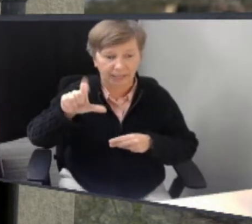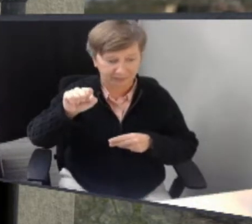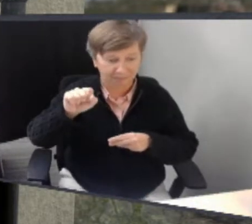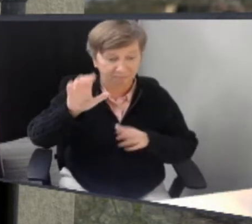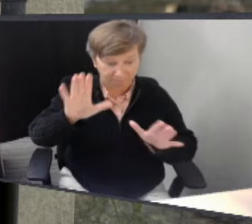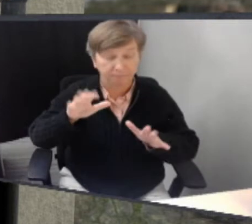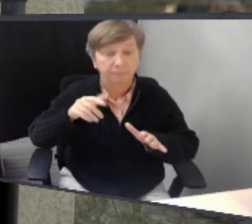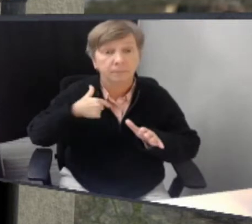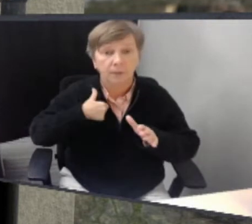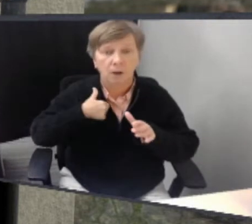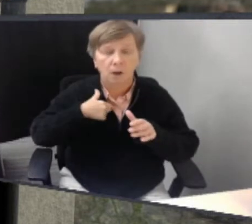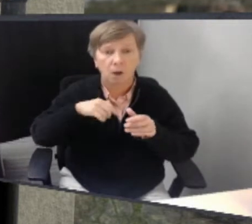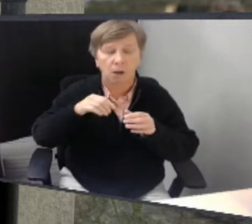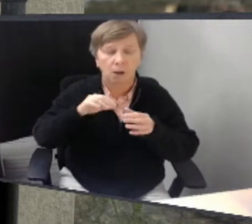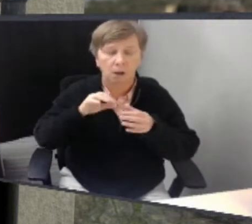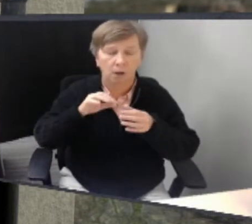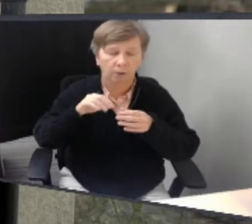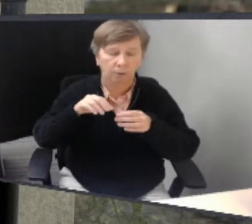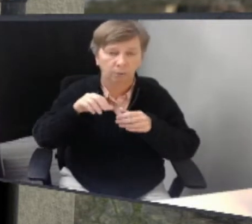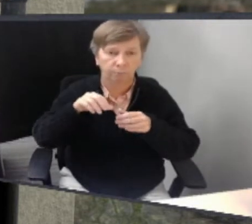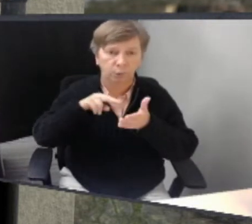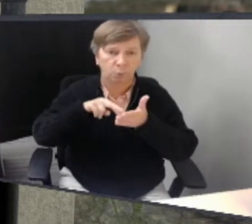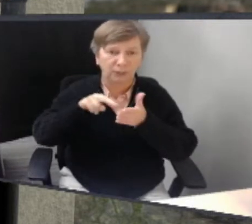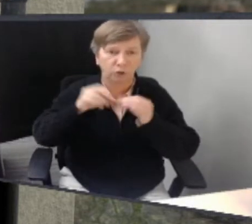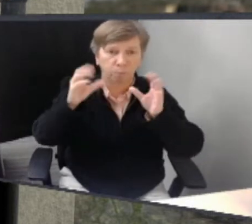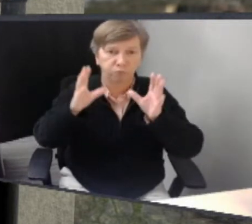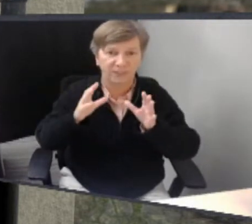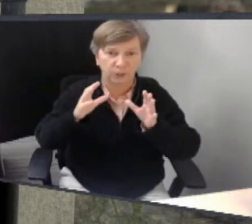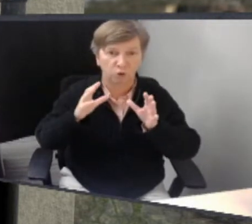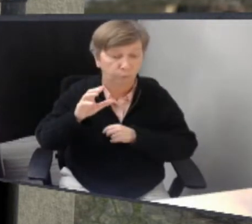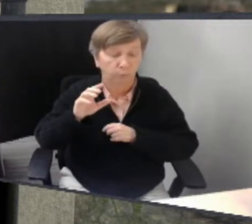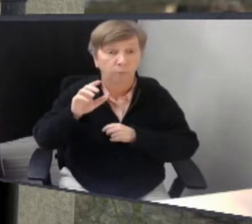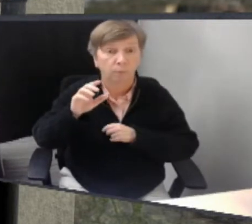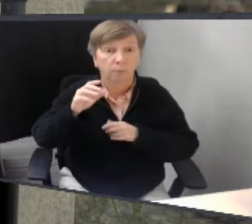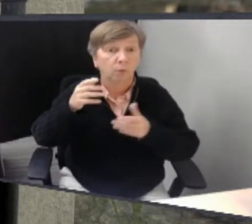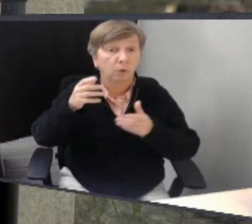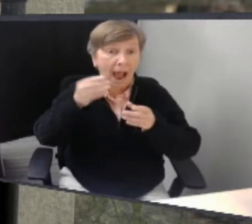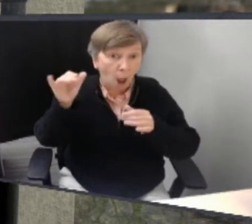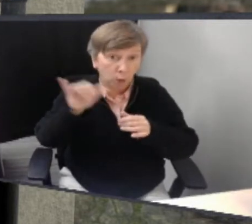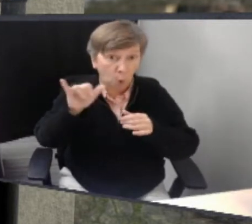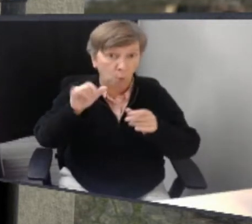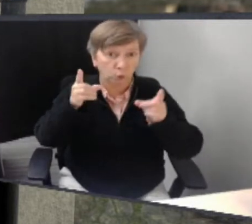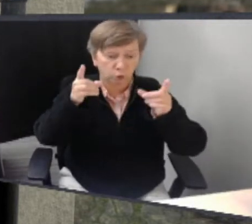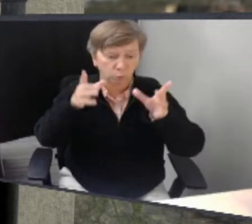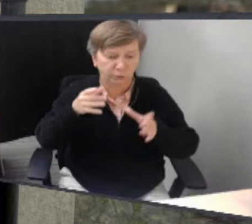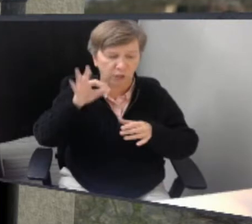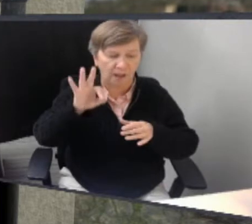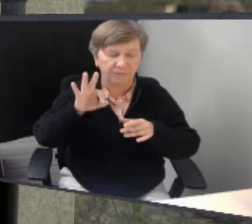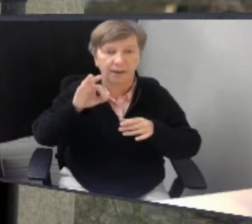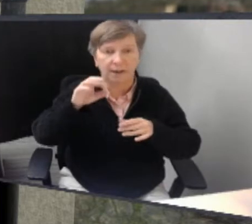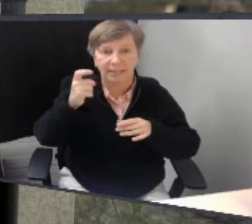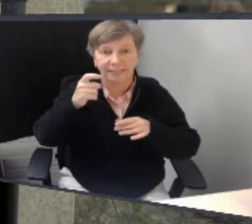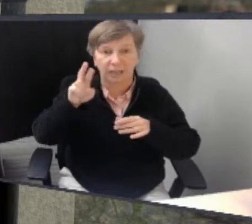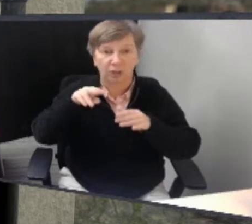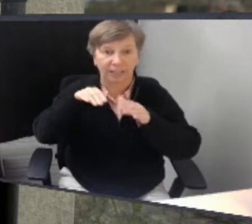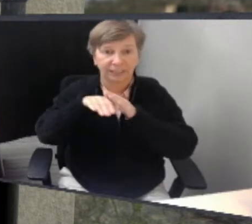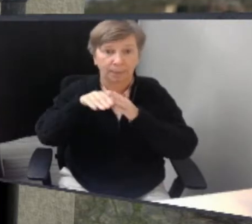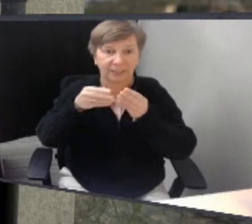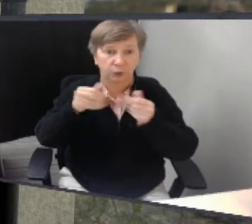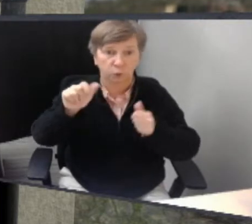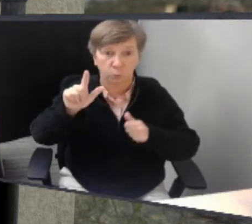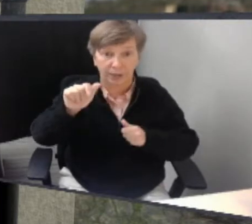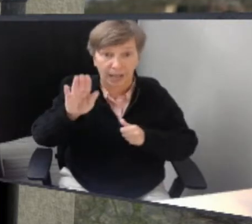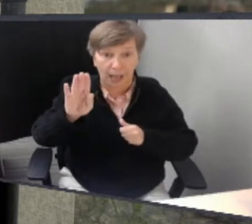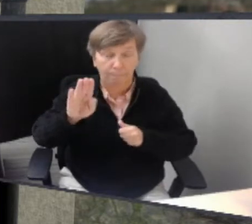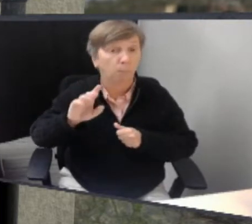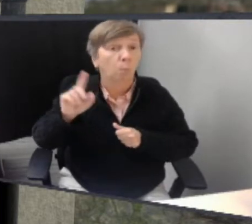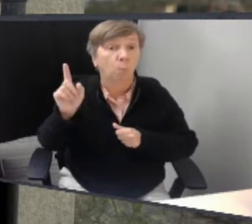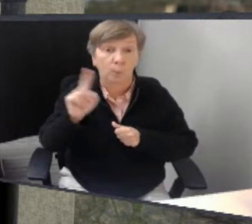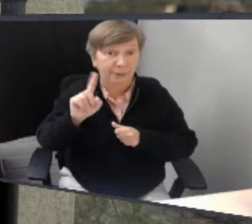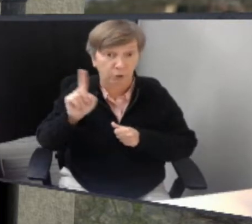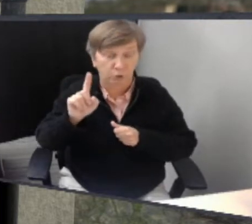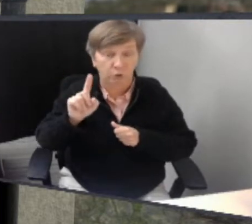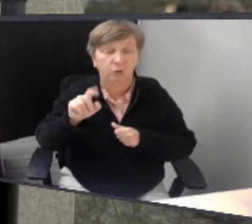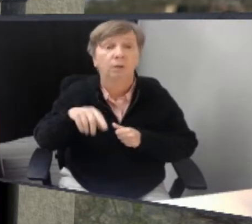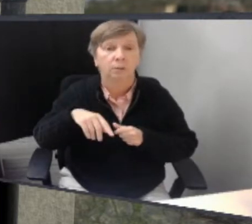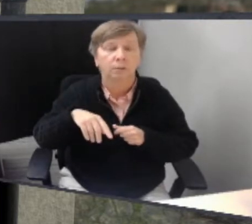is Wendy Dannells. I am a research professor, and also the director of the XR Access Solutions Lab.